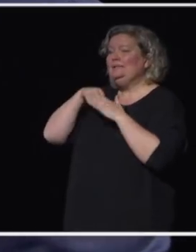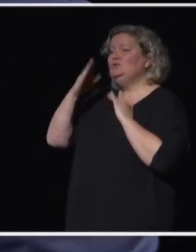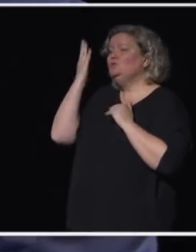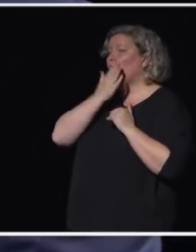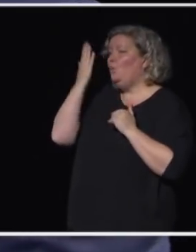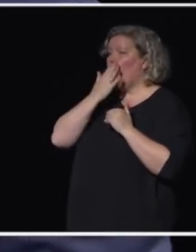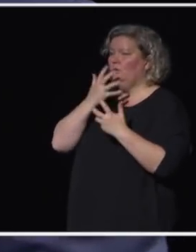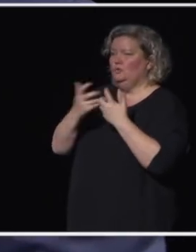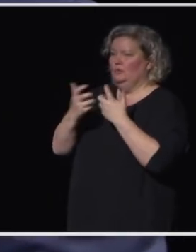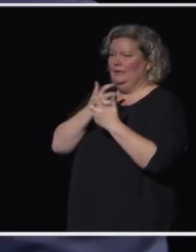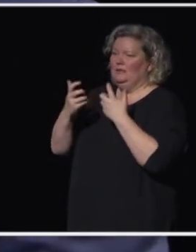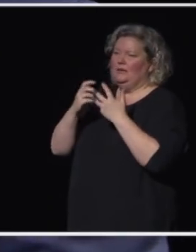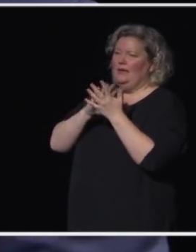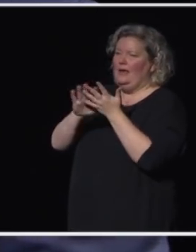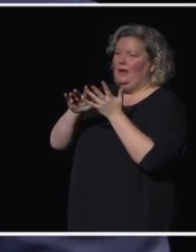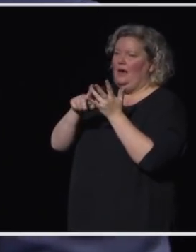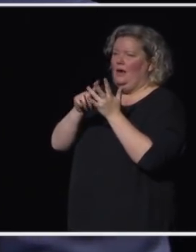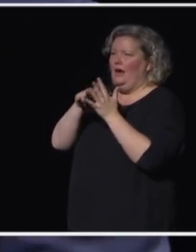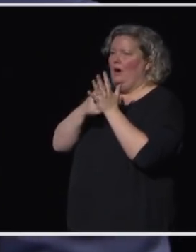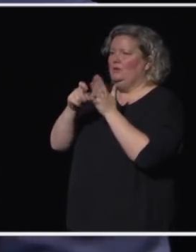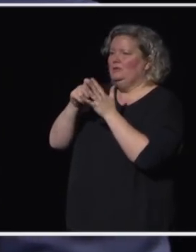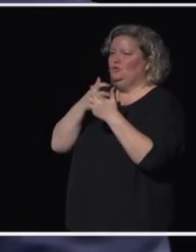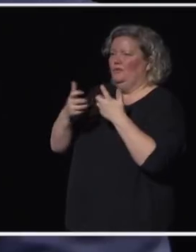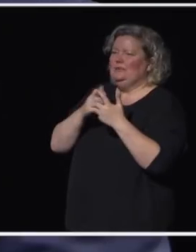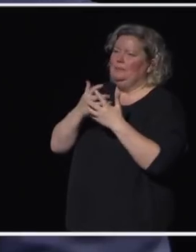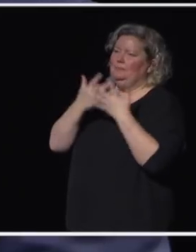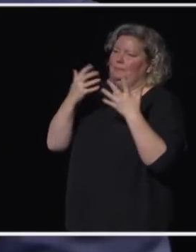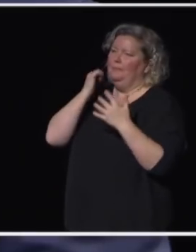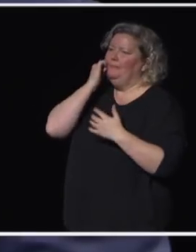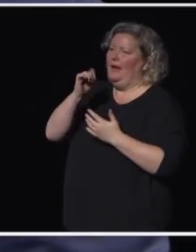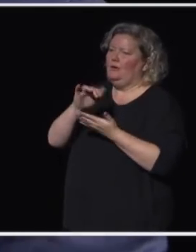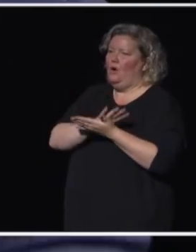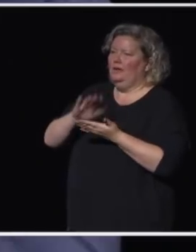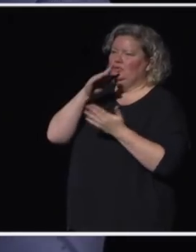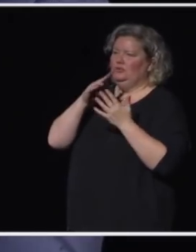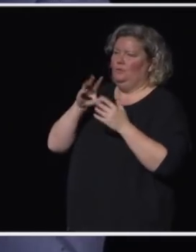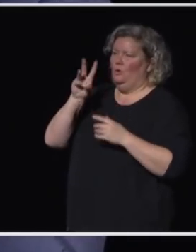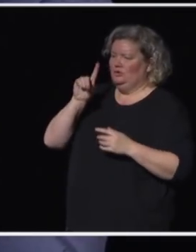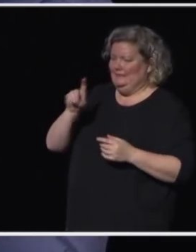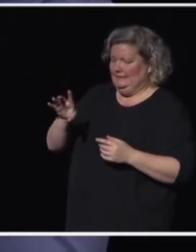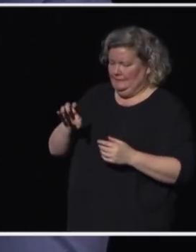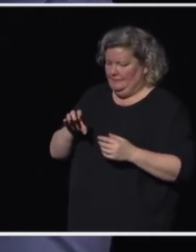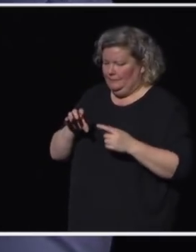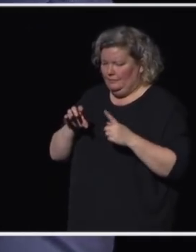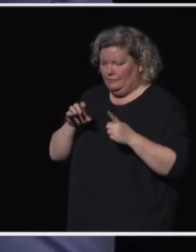which is an historically black college in Washington, D.C., and I only mention that because I have come to realise